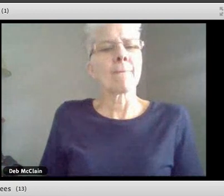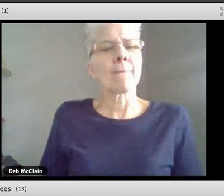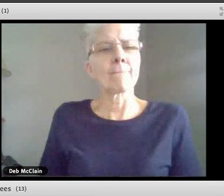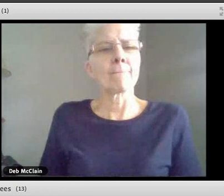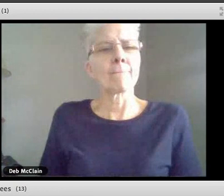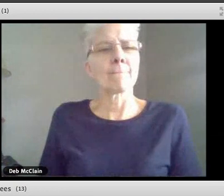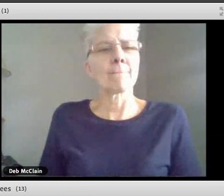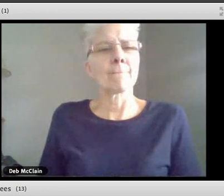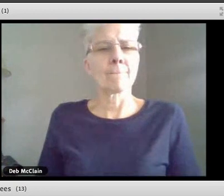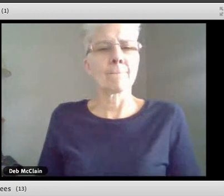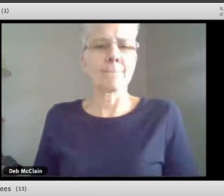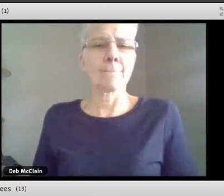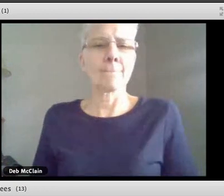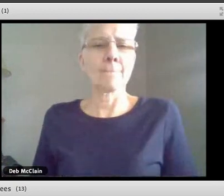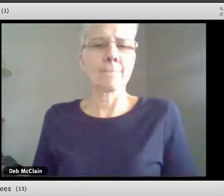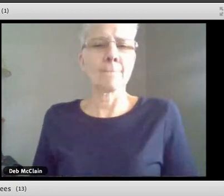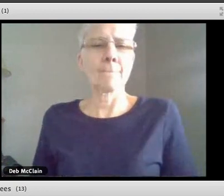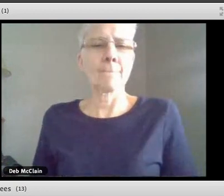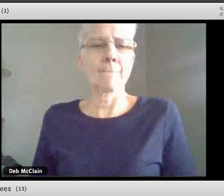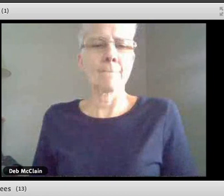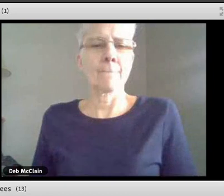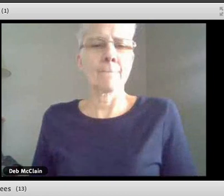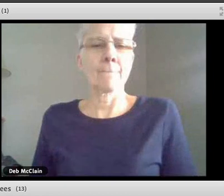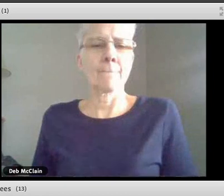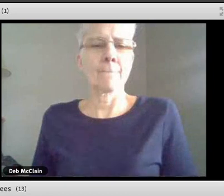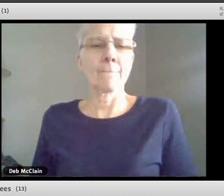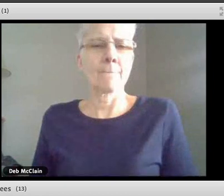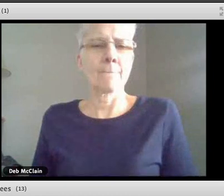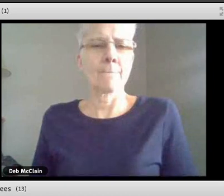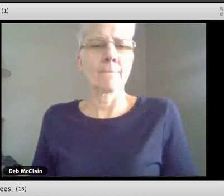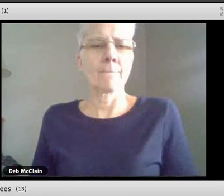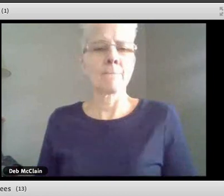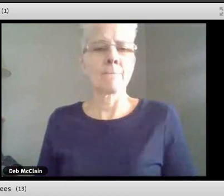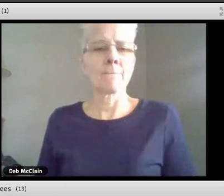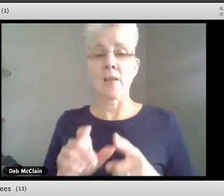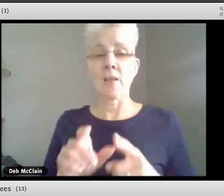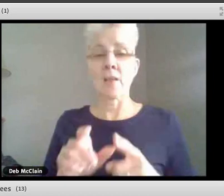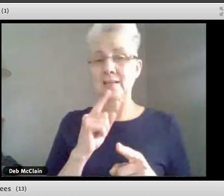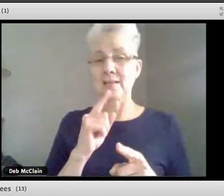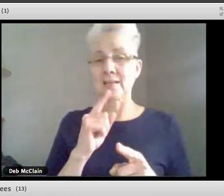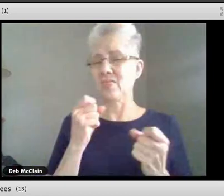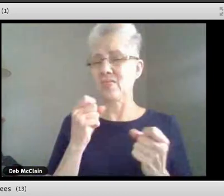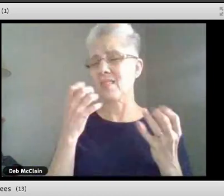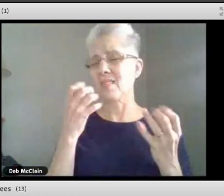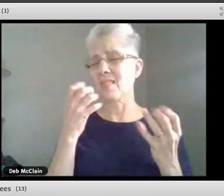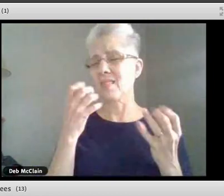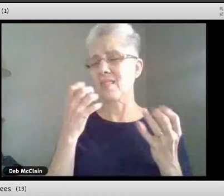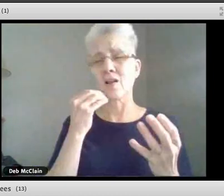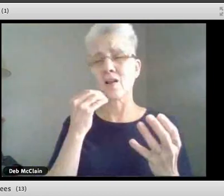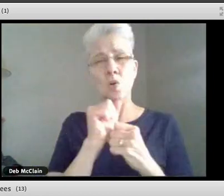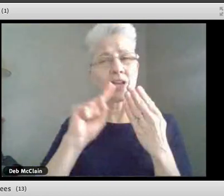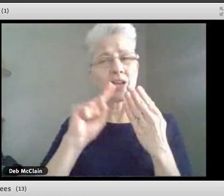And like I said, throughout this, there's tons of homework. Let's see if I can get to the end here. I'm so sorry.